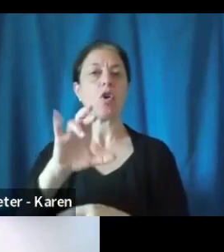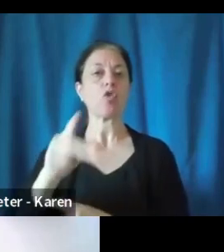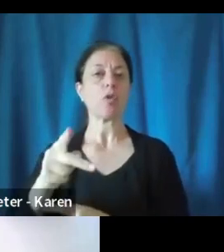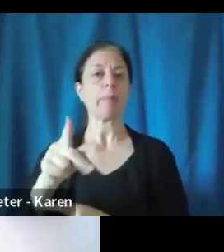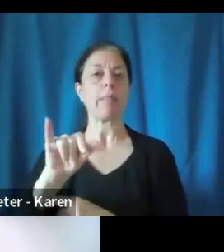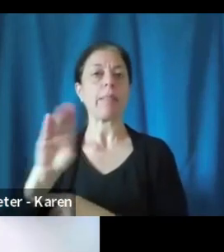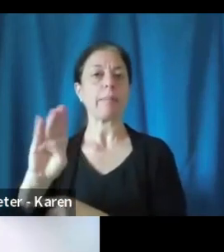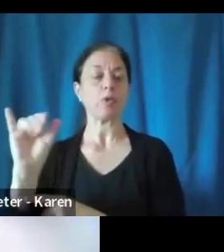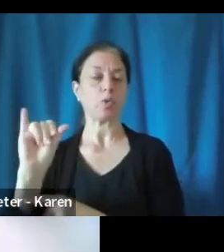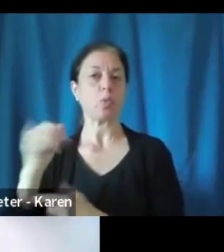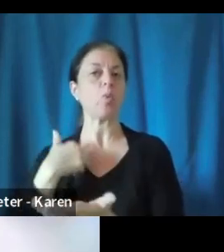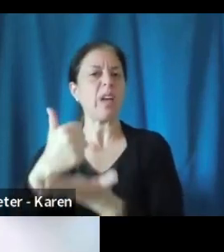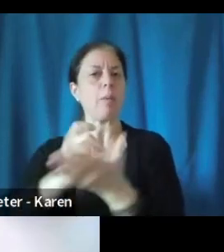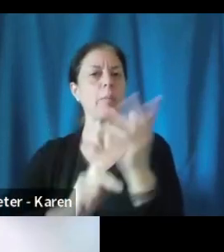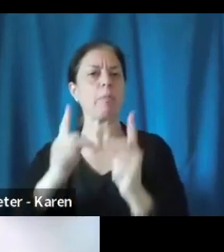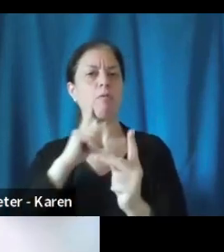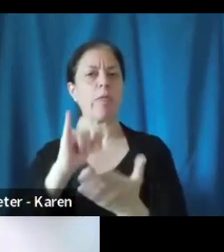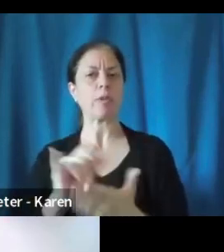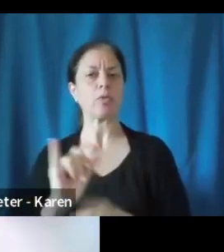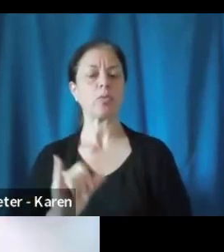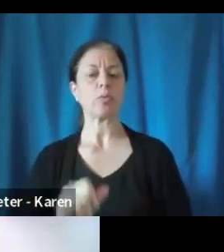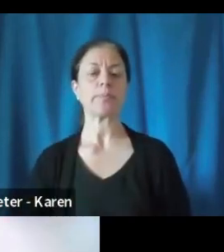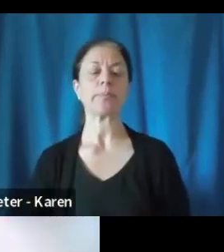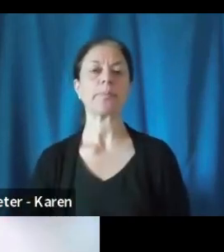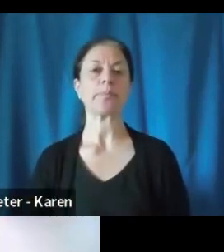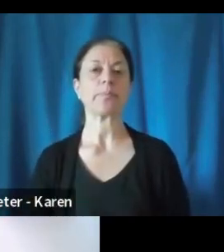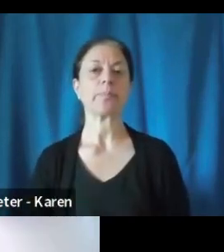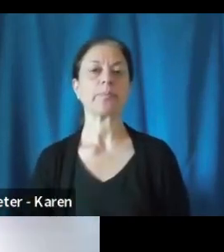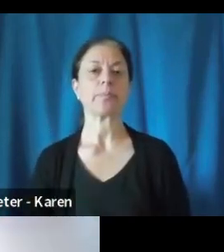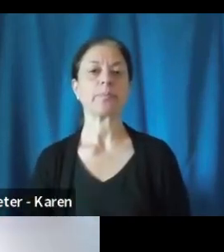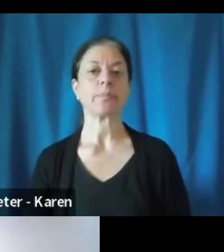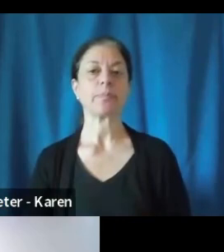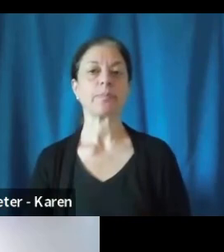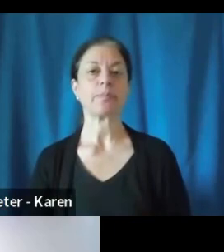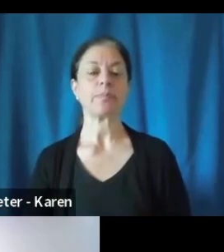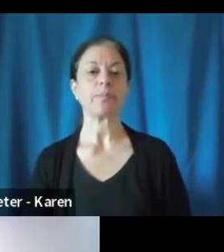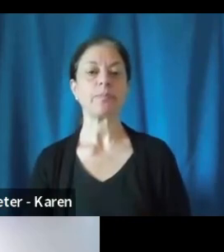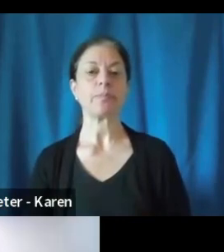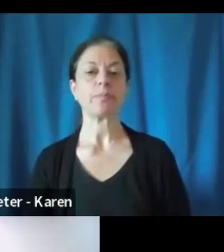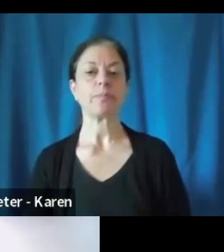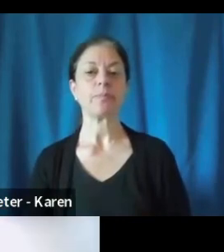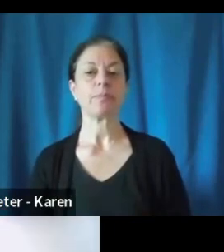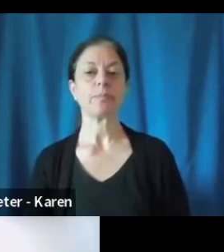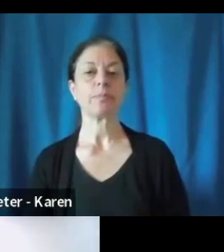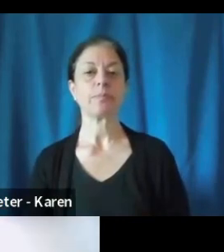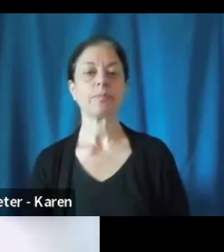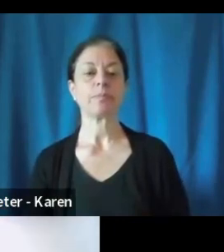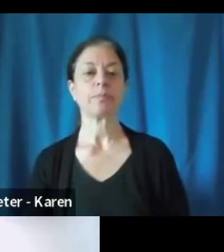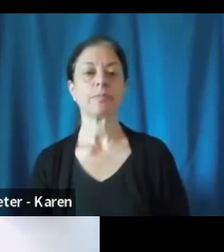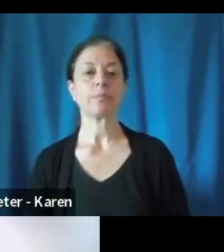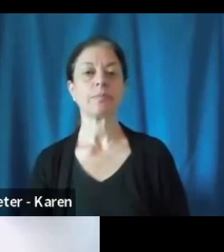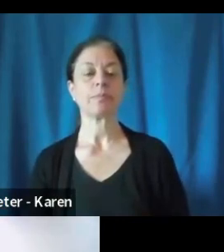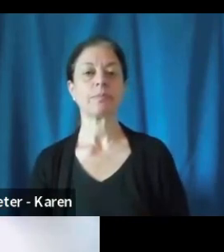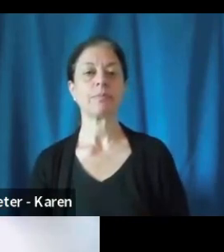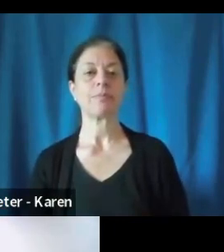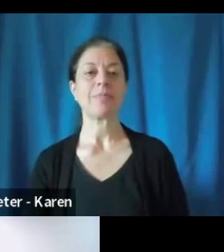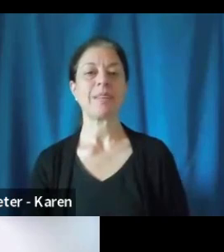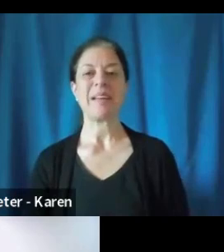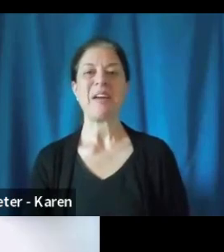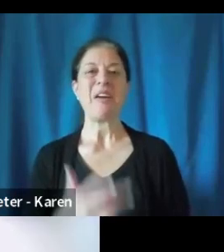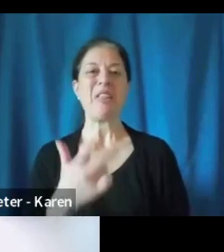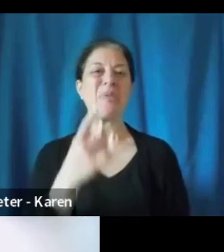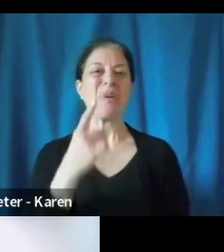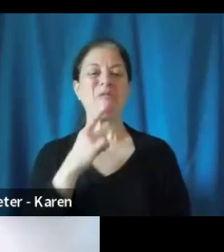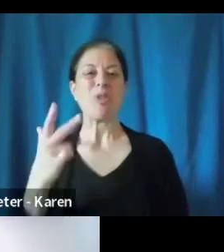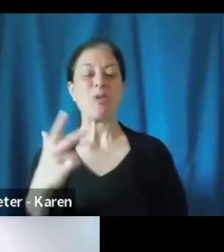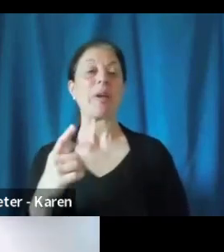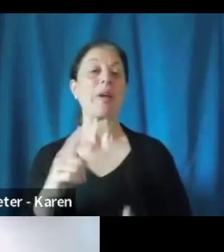We also talk a lot about accommodations